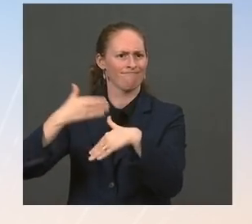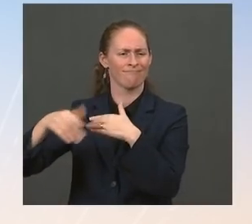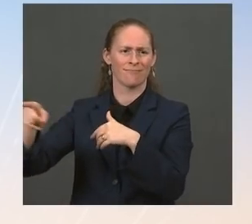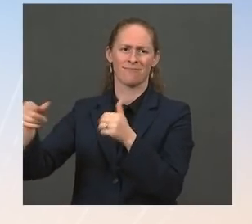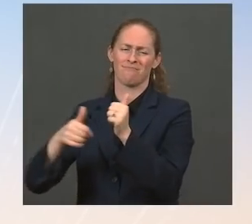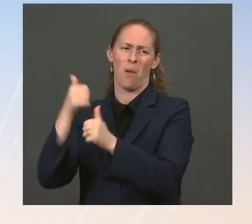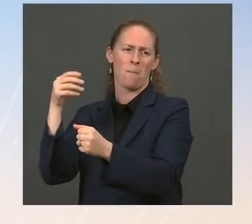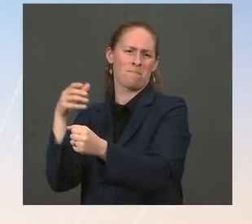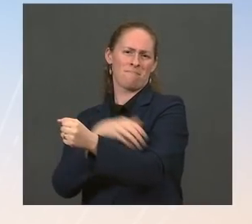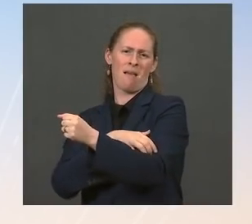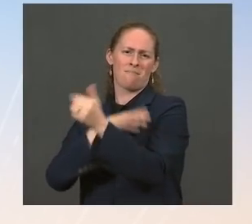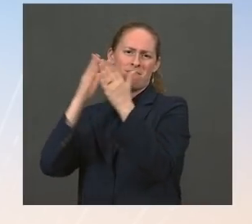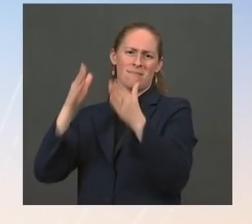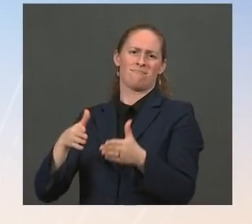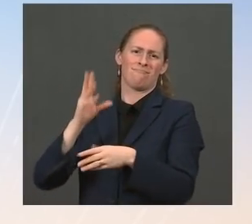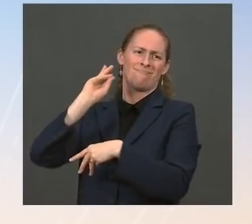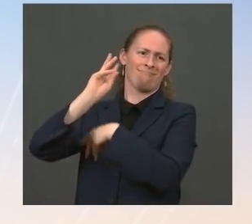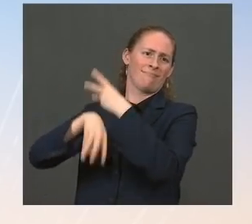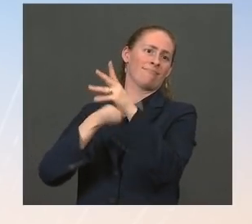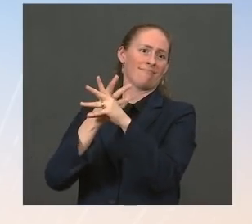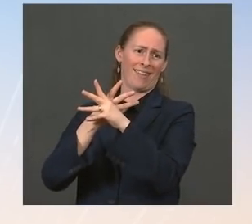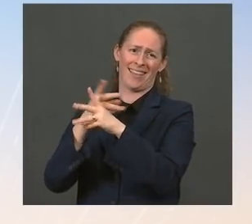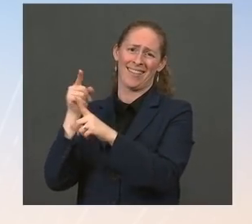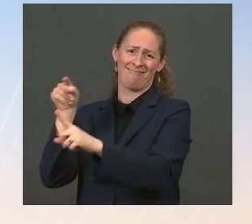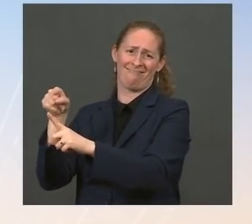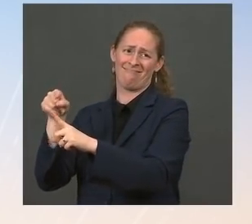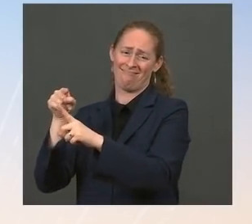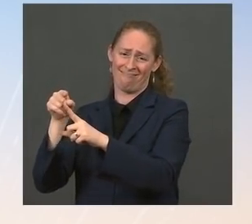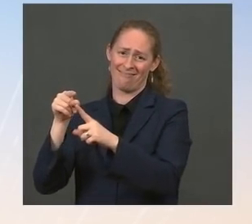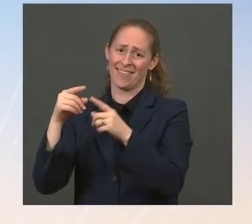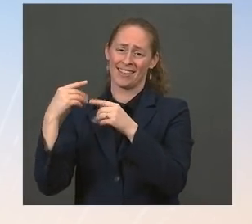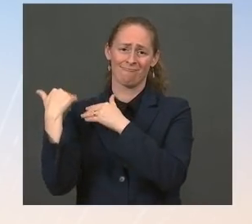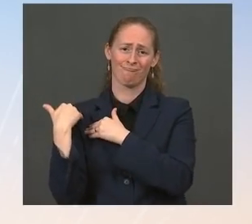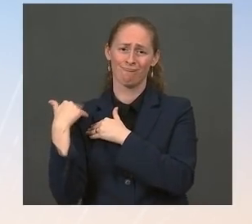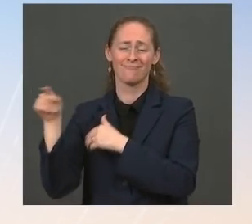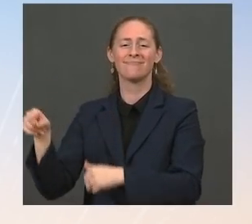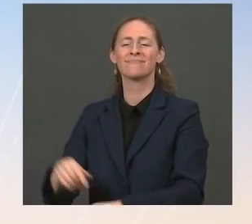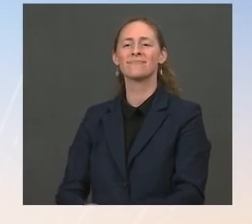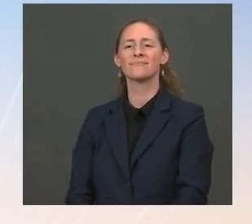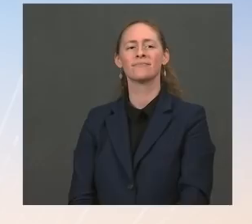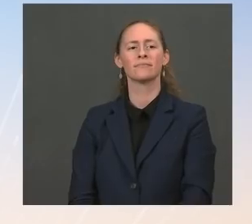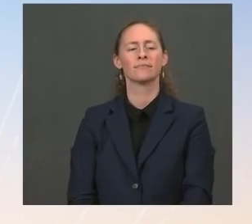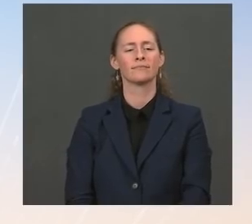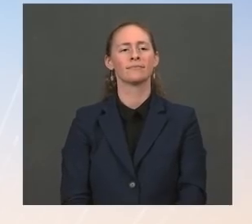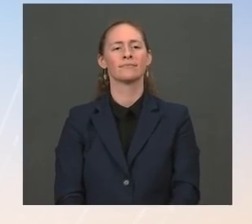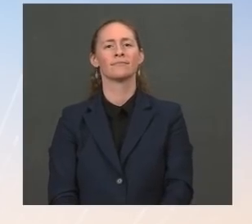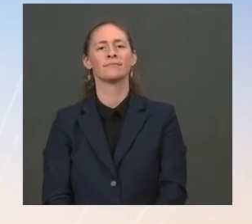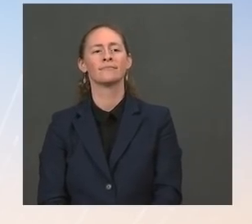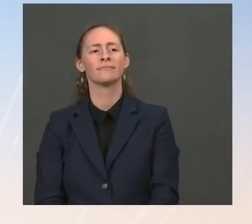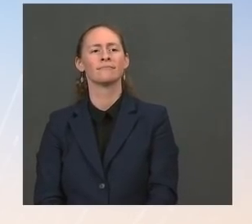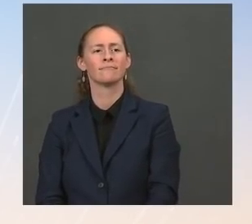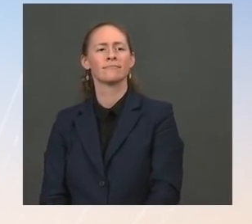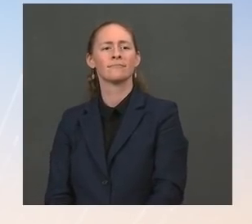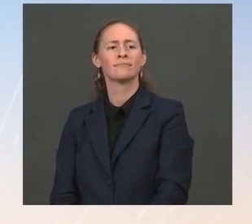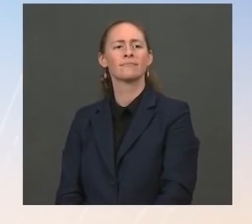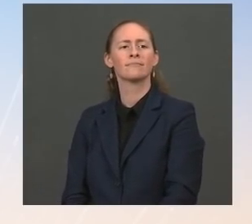maybe even in the world, leading this effort. The Press: But, I mean, he's the President. So, when I talk to activists, you know, they say,